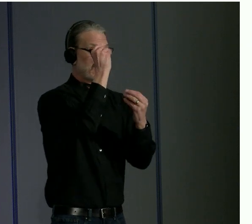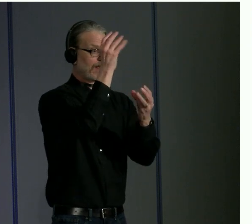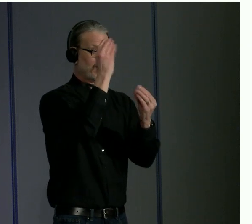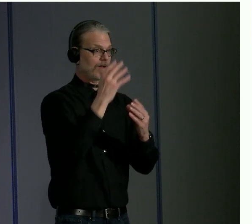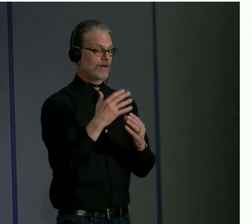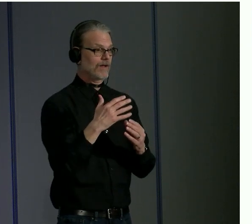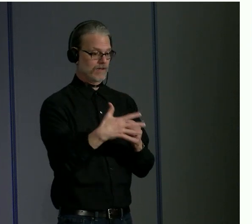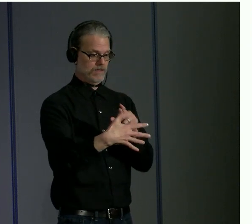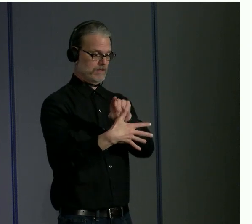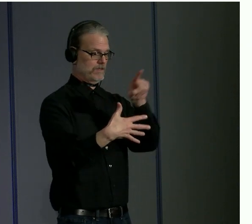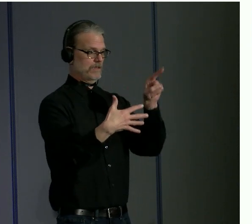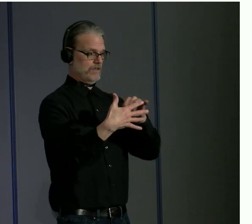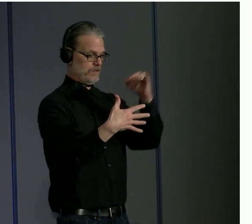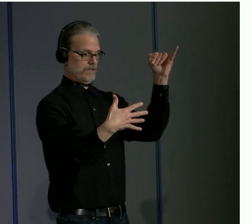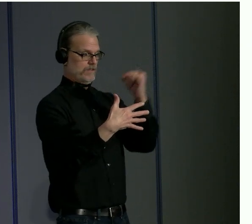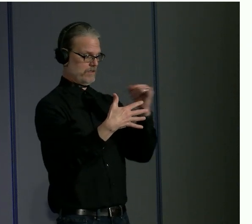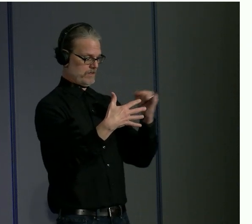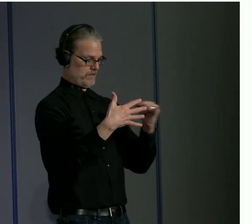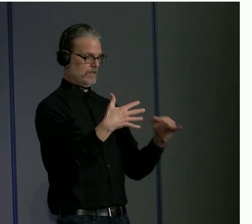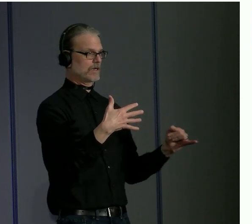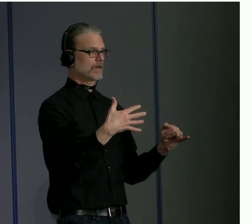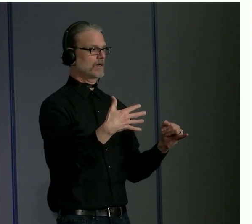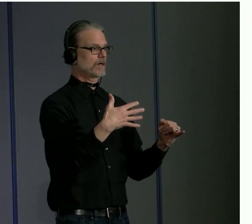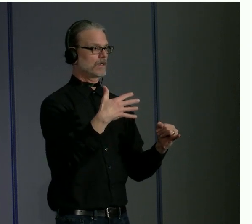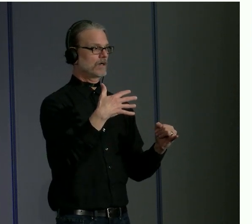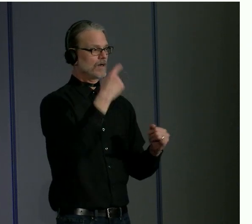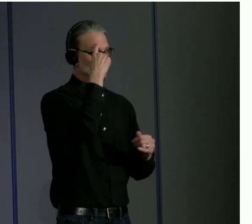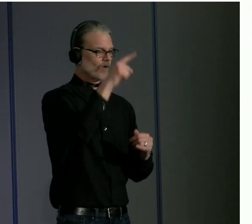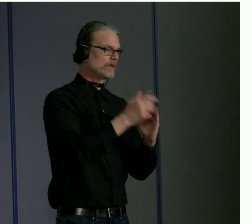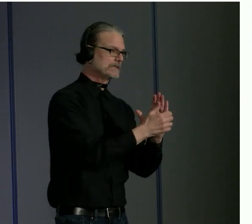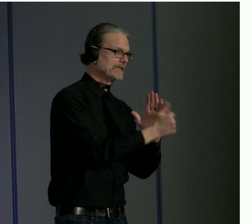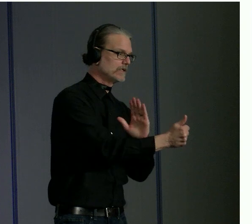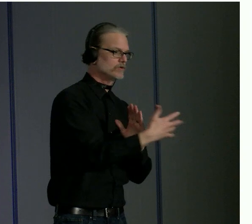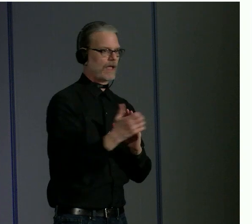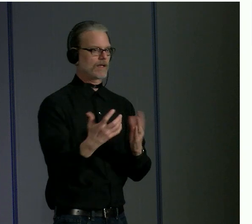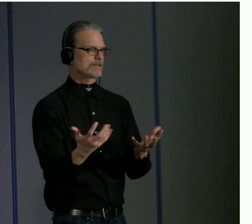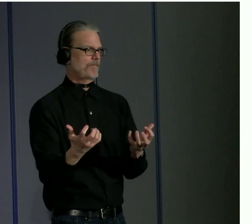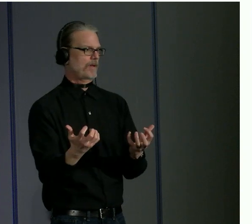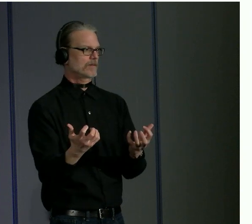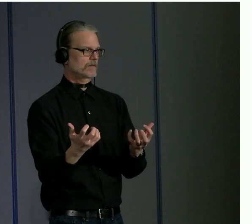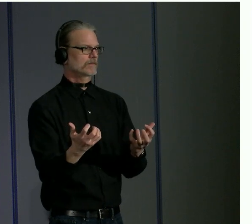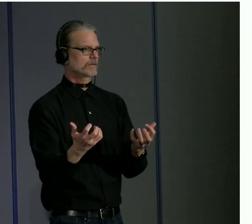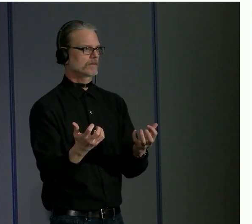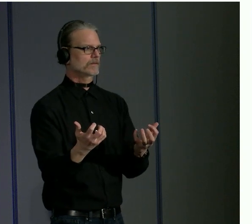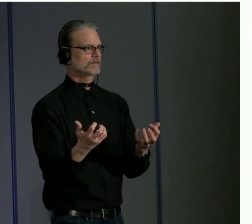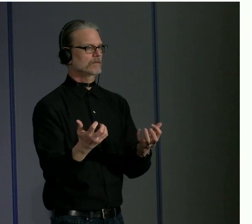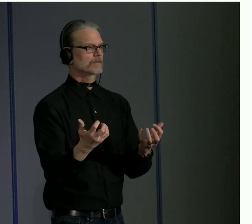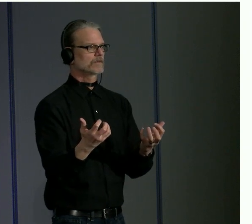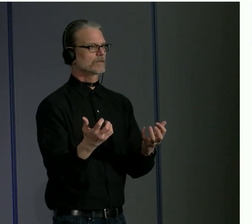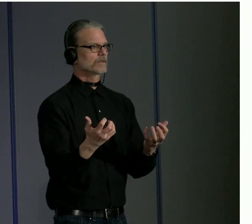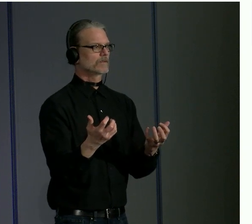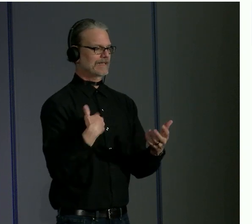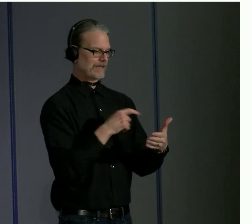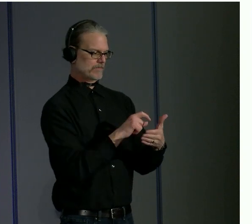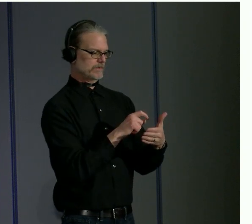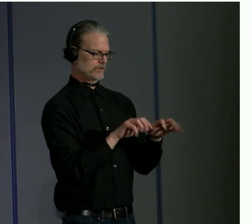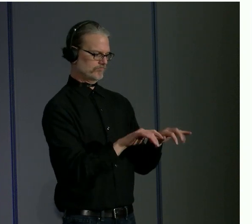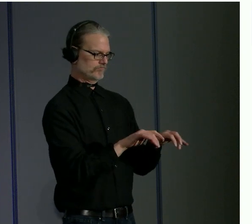that talks about skills and demand. And as I was writing Alt Text for this, I had to read all the